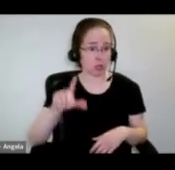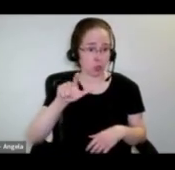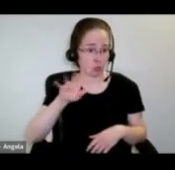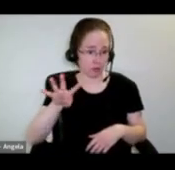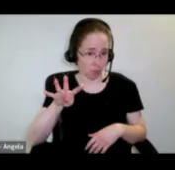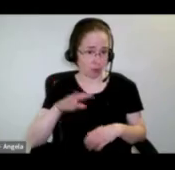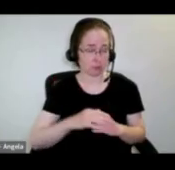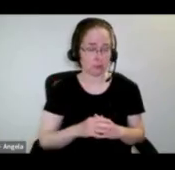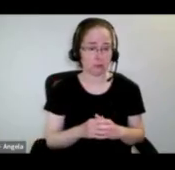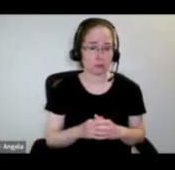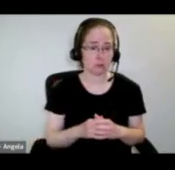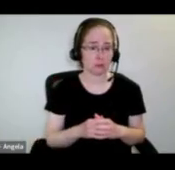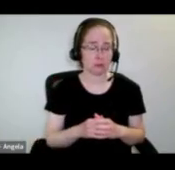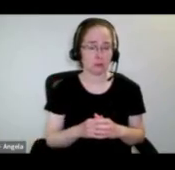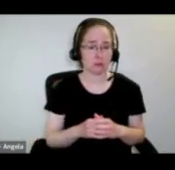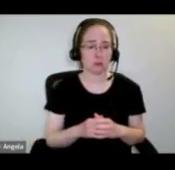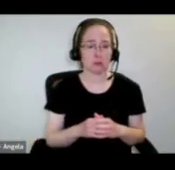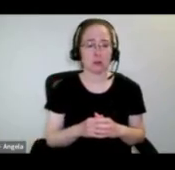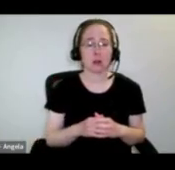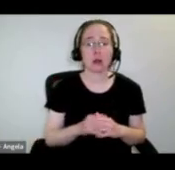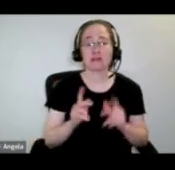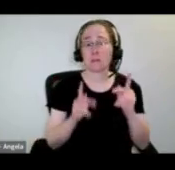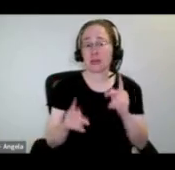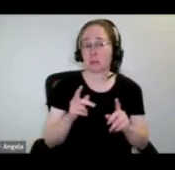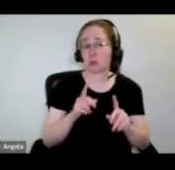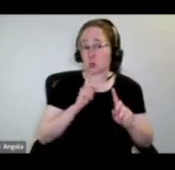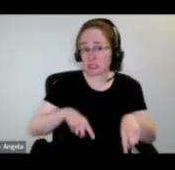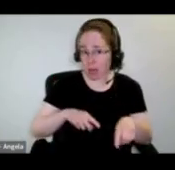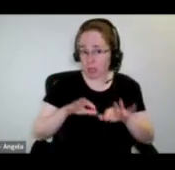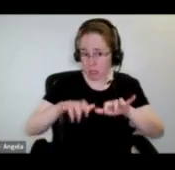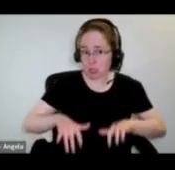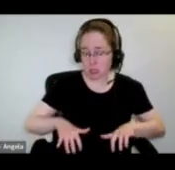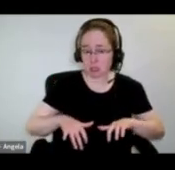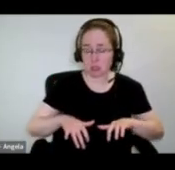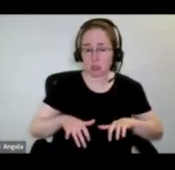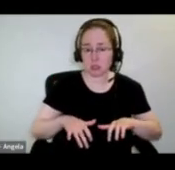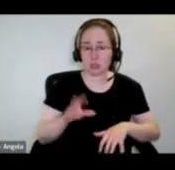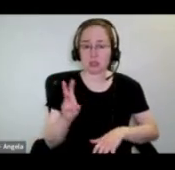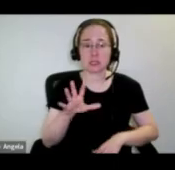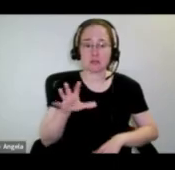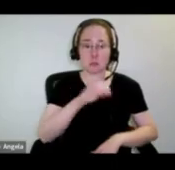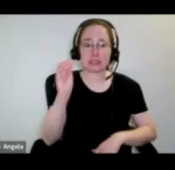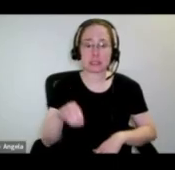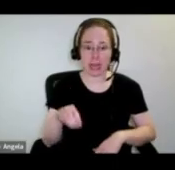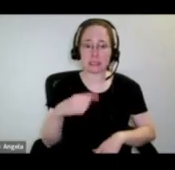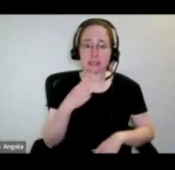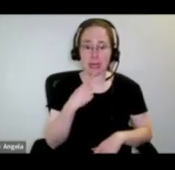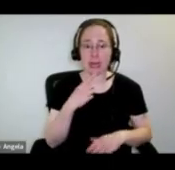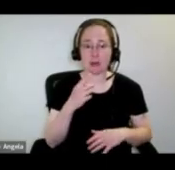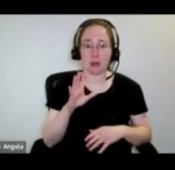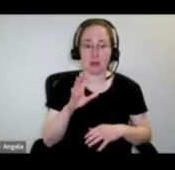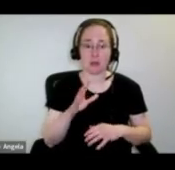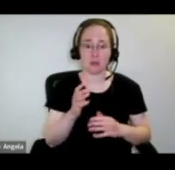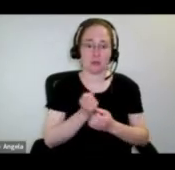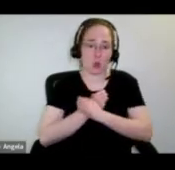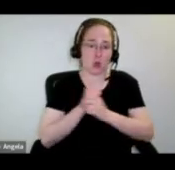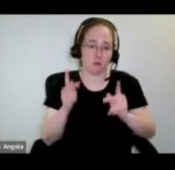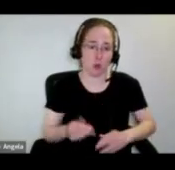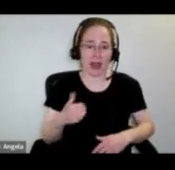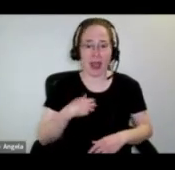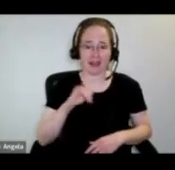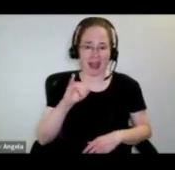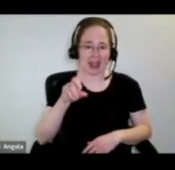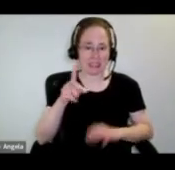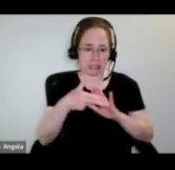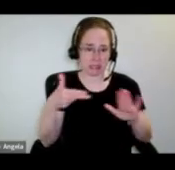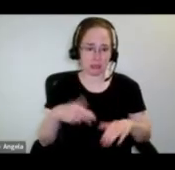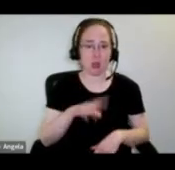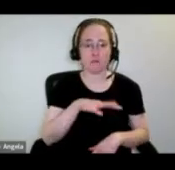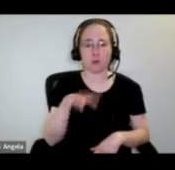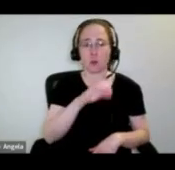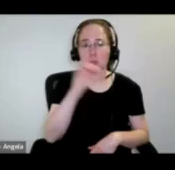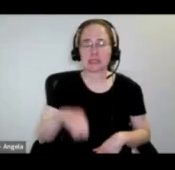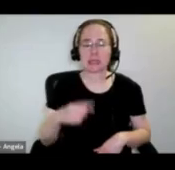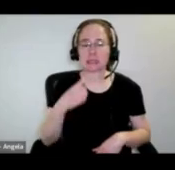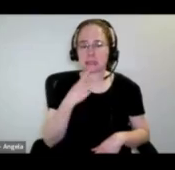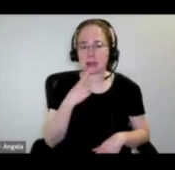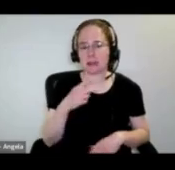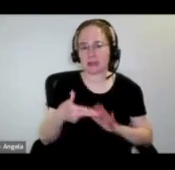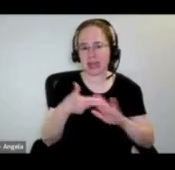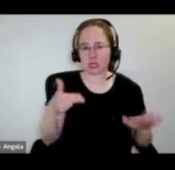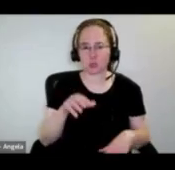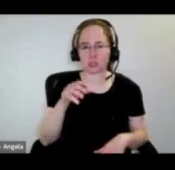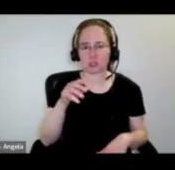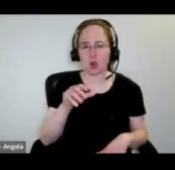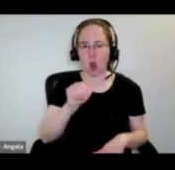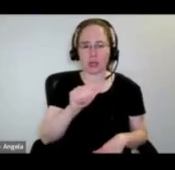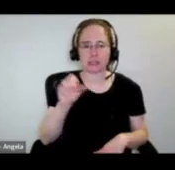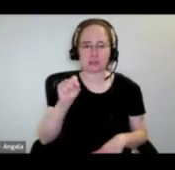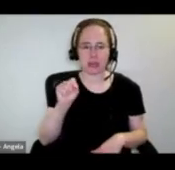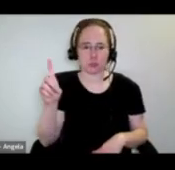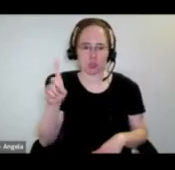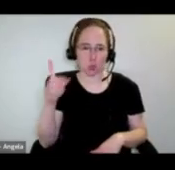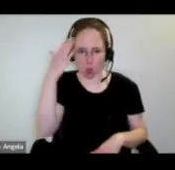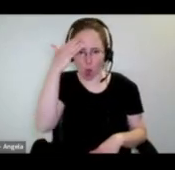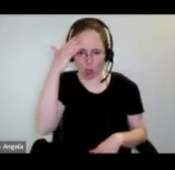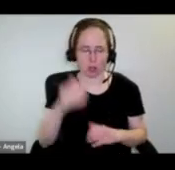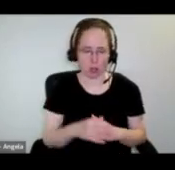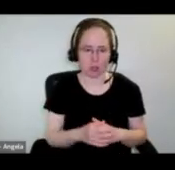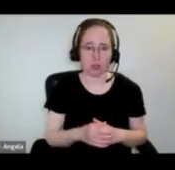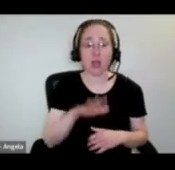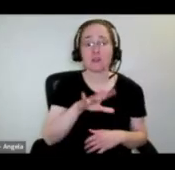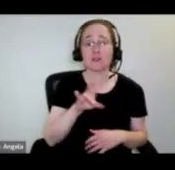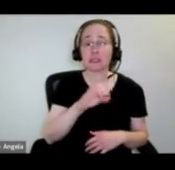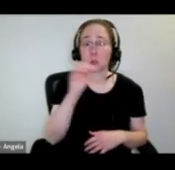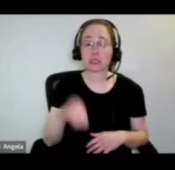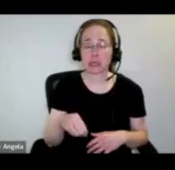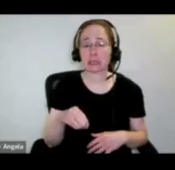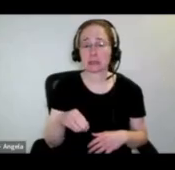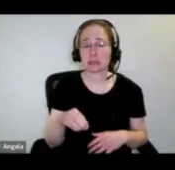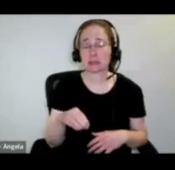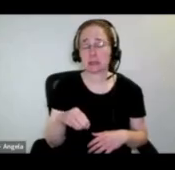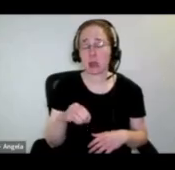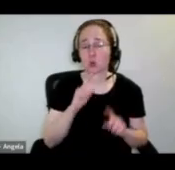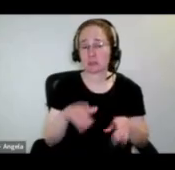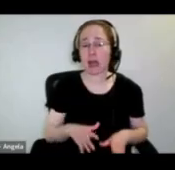Laura Vegas: And you can see the states that participated in 2023-2024. And of the people who responded, 65% of them said that their loved one had a diagnosis of intellectual disability, and 44% of them said their loved one had a diagnosis of autism spectrum disorder.